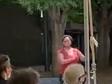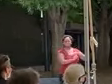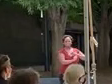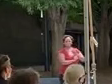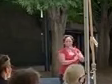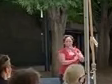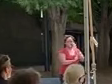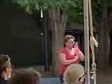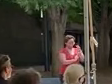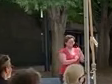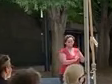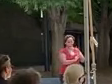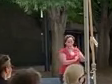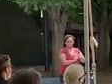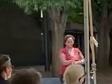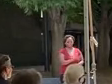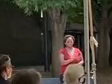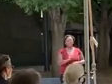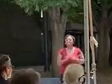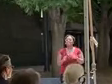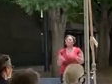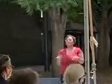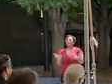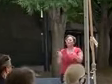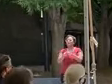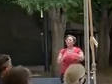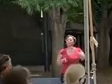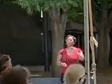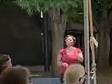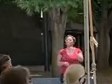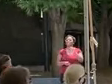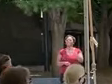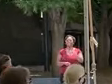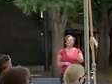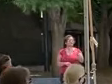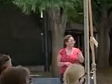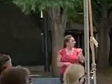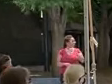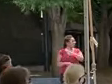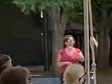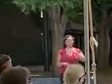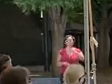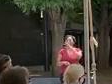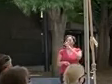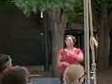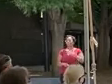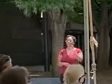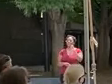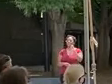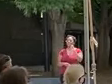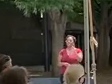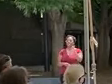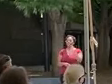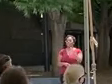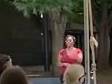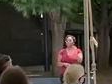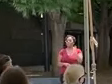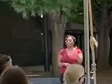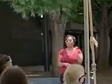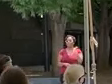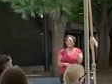I would like to recognize Senator Tammy Duckworth and Congresswoman Eleanor Holmes Norton who are joining us today and we will hear from later.